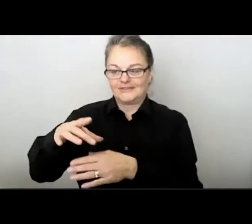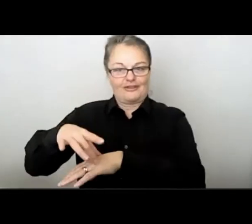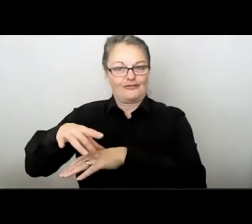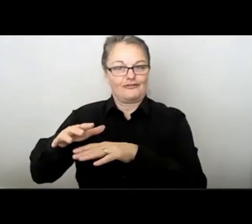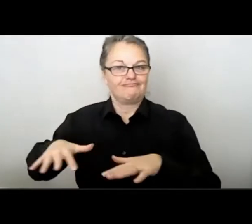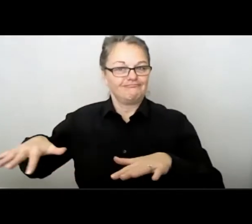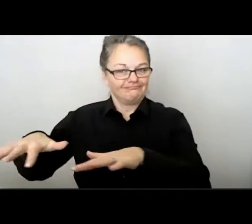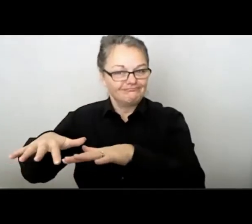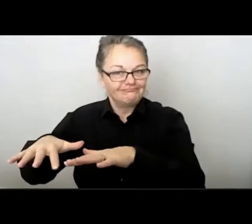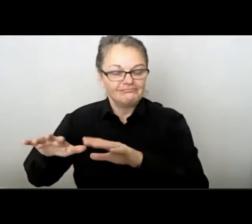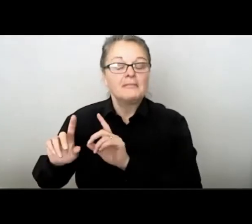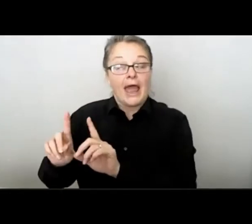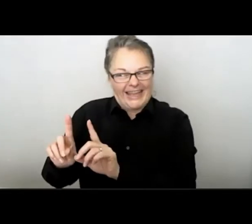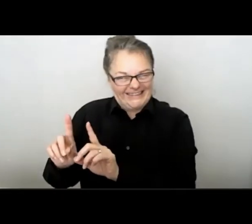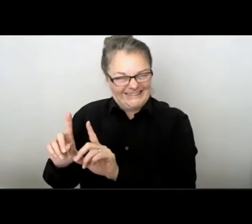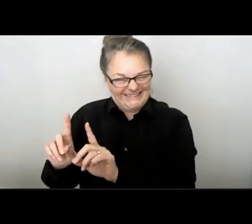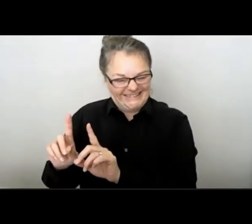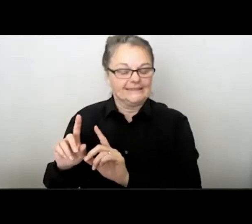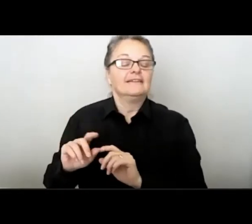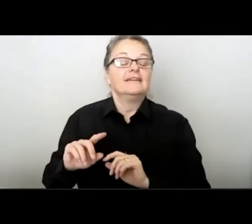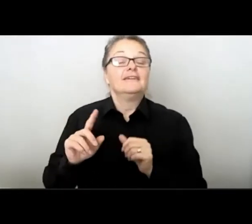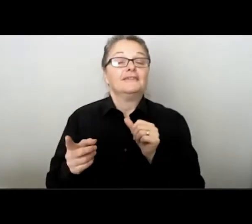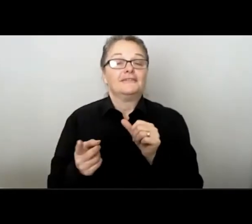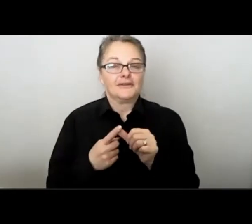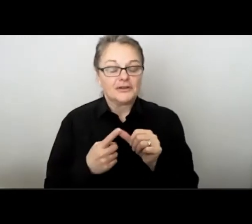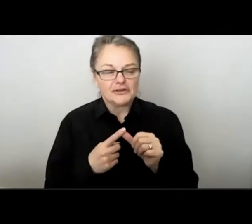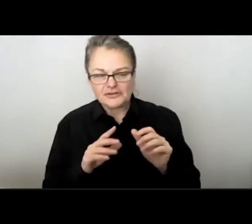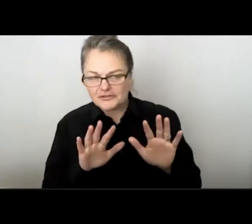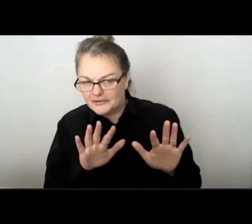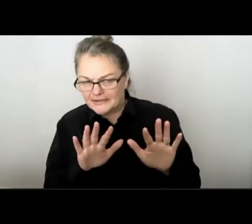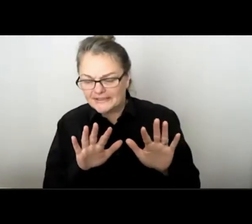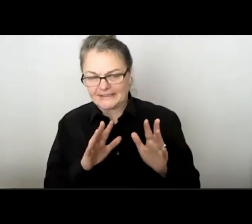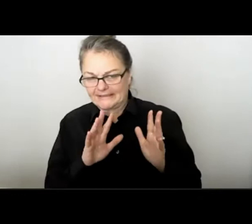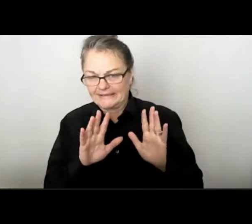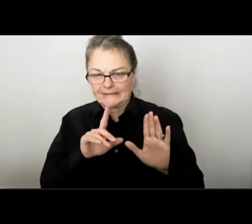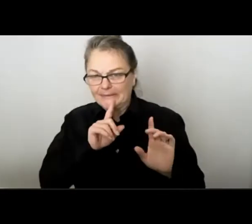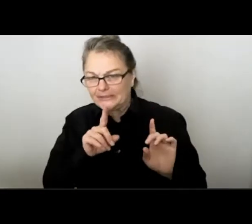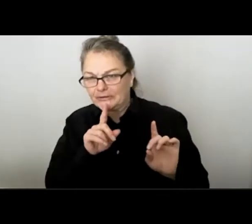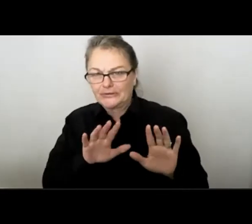ACKNOWLEDGMENT FOR US BUT BEFORE I DO THAT, I JUST WANT TO MAKE SURE WE'RE NOT HAVING ANY OTHER